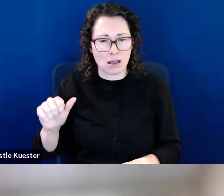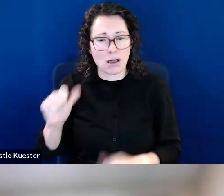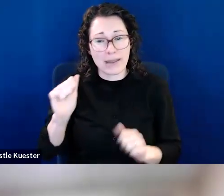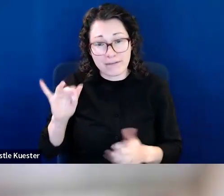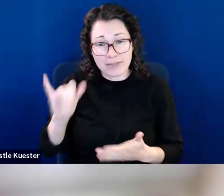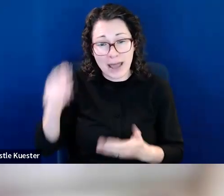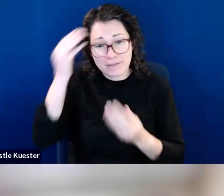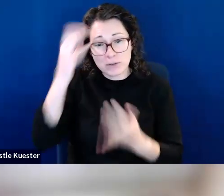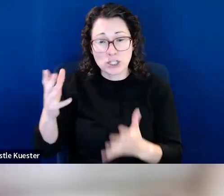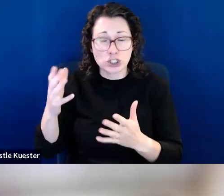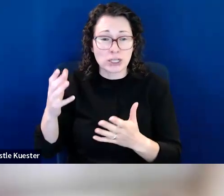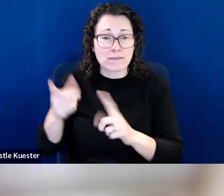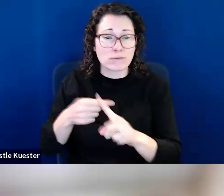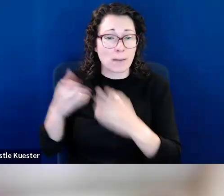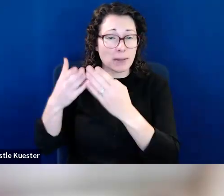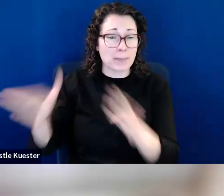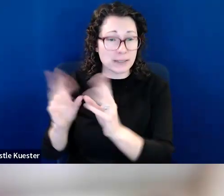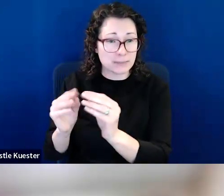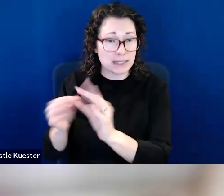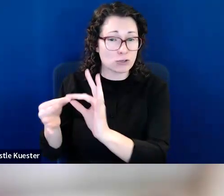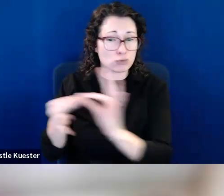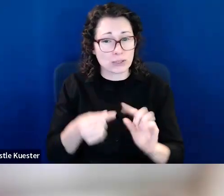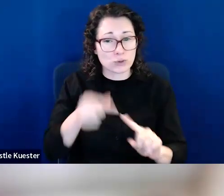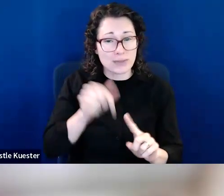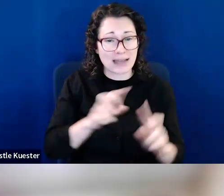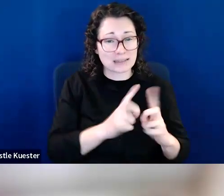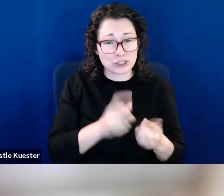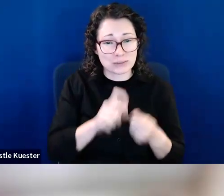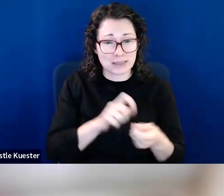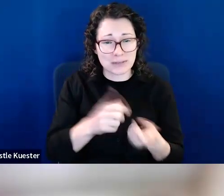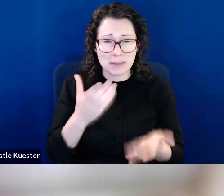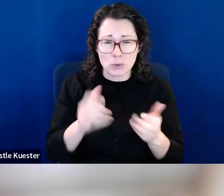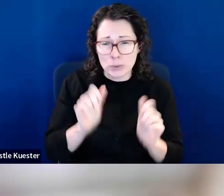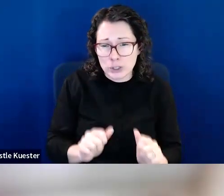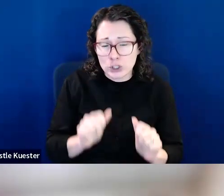presented at those public meetings related to that division specifically, we could at least get to